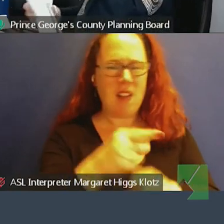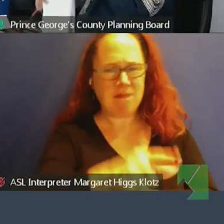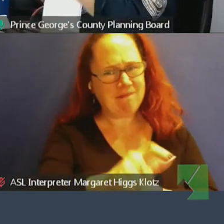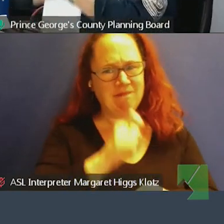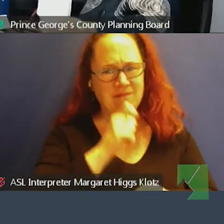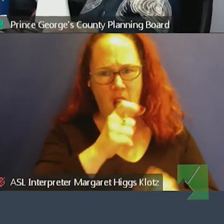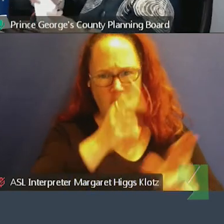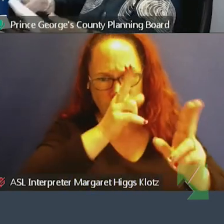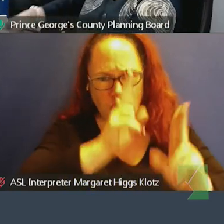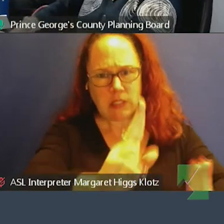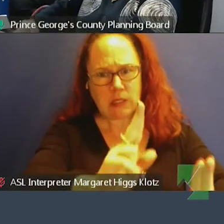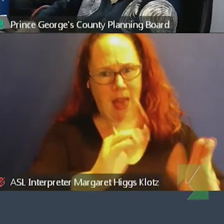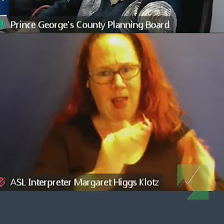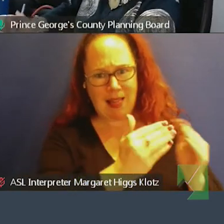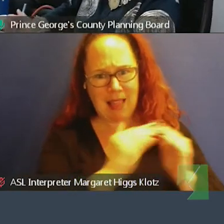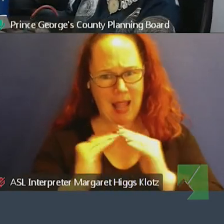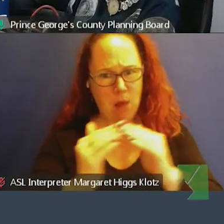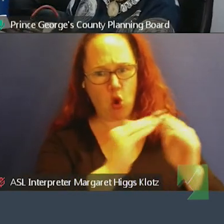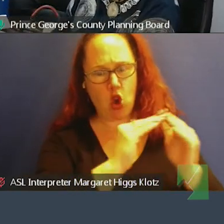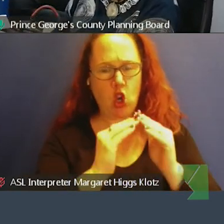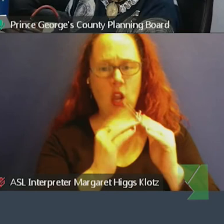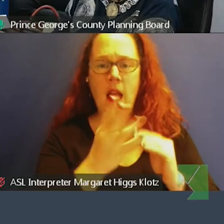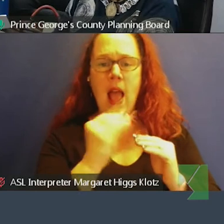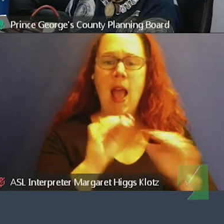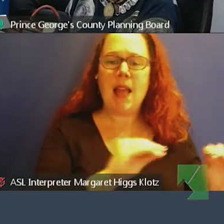such as moving the entrance to Addison road,